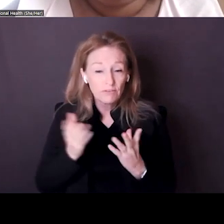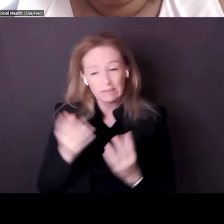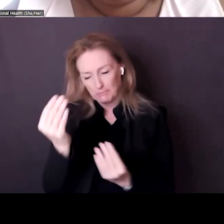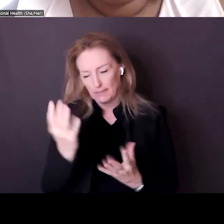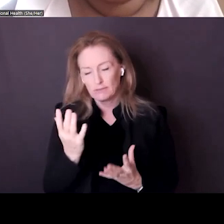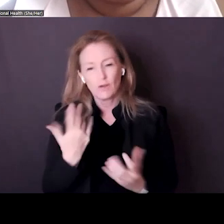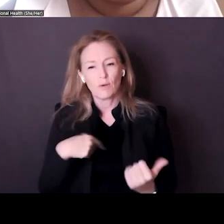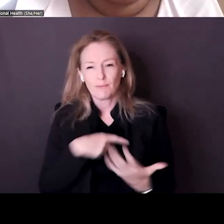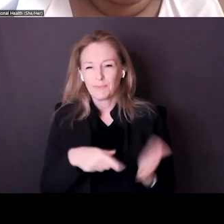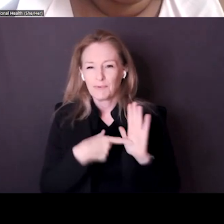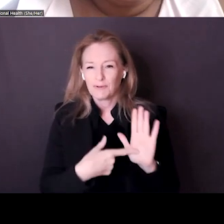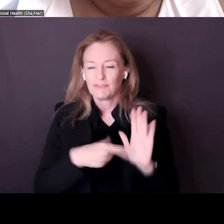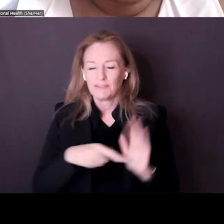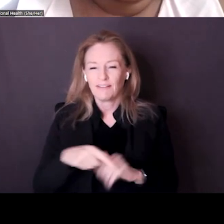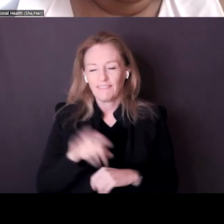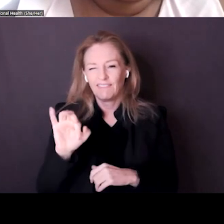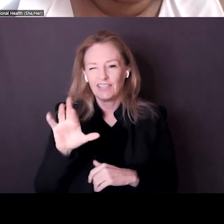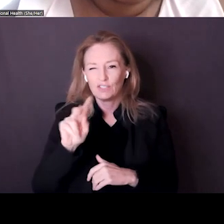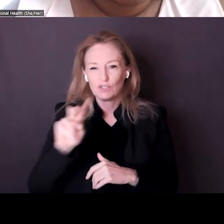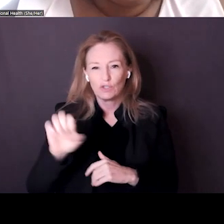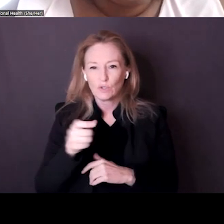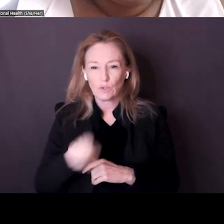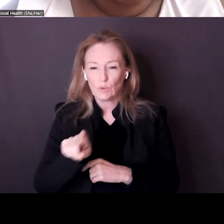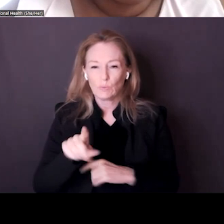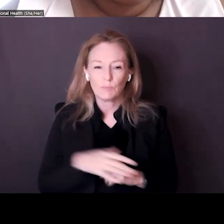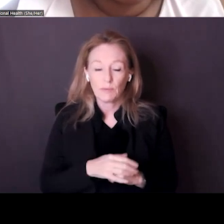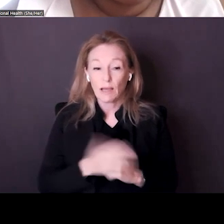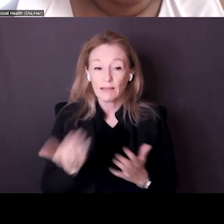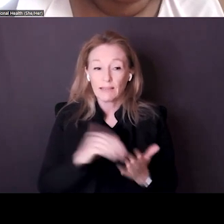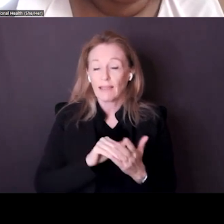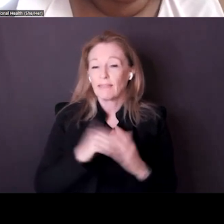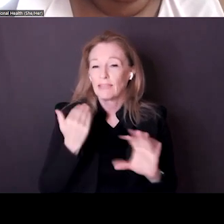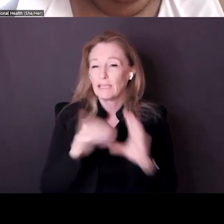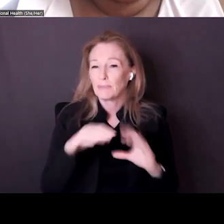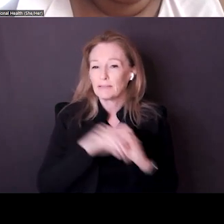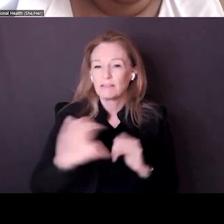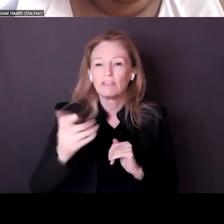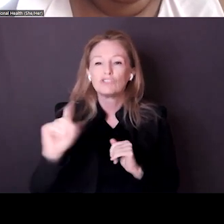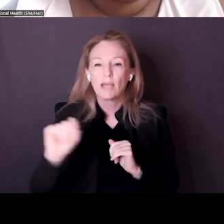AGAIN, THERE IS THE EMAIL IN THE CHAT. IF WE GO TO THE NEXT SLIDE, YOU WILL SEE SOME